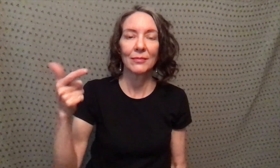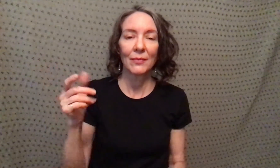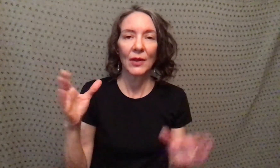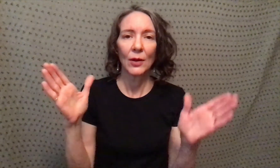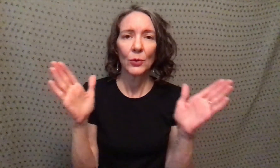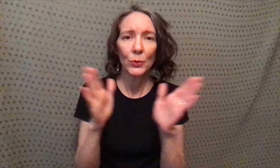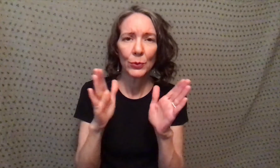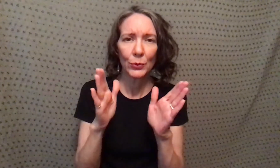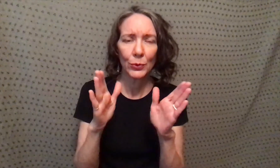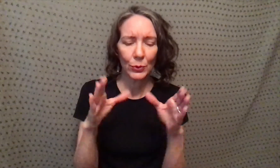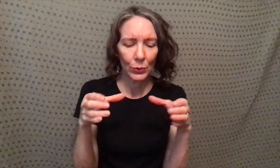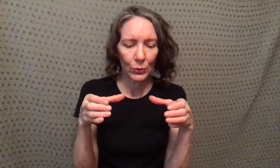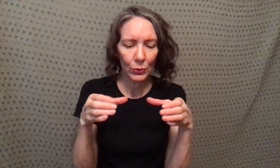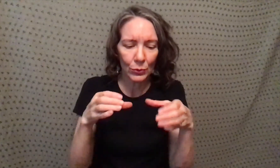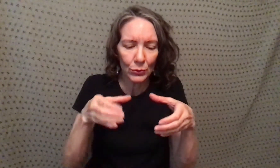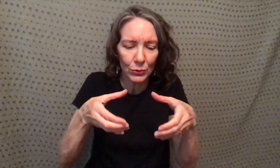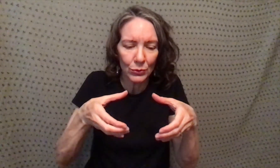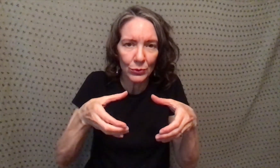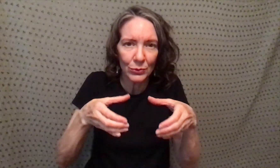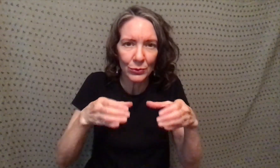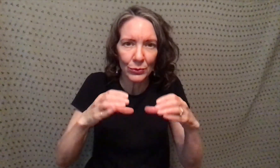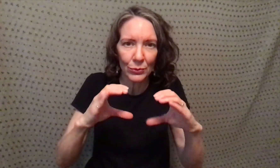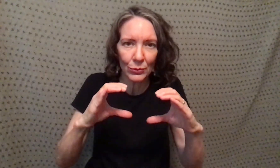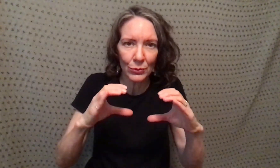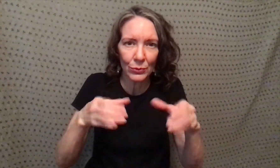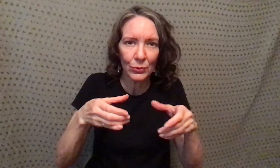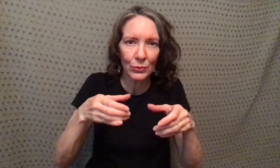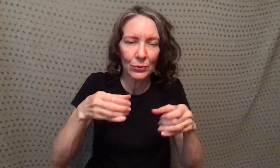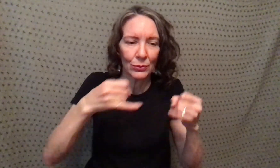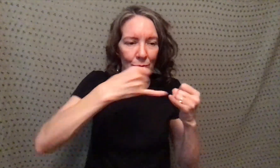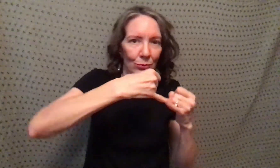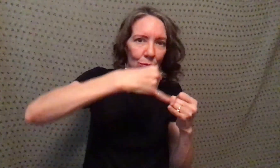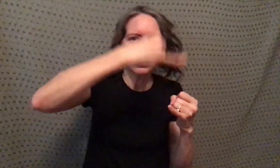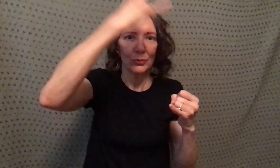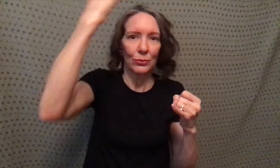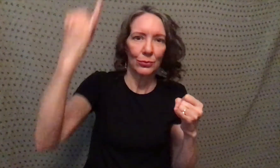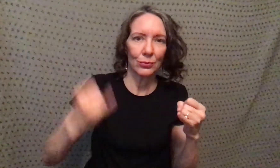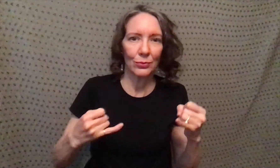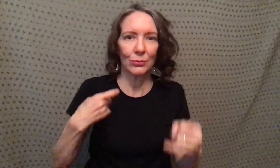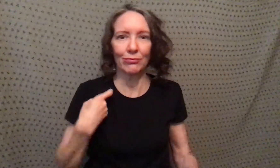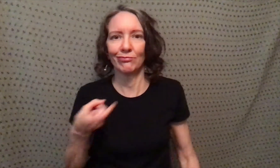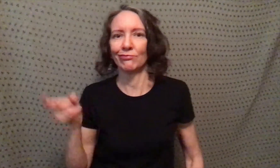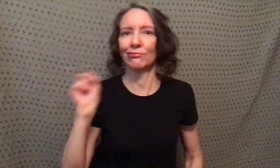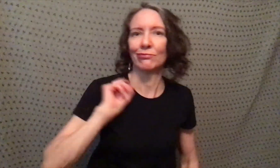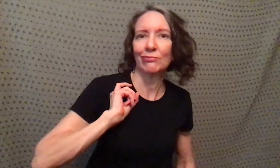This bag is small, quite small and oval. It has a thin strap that you can throw